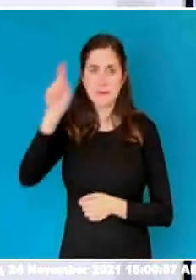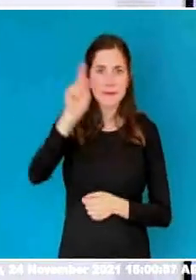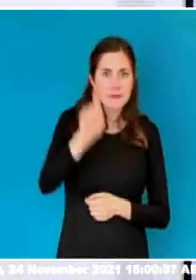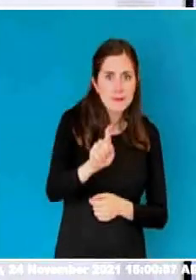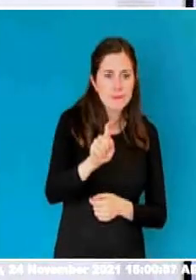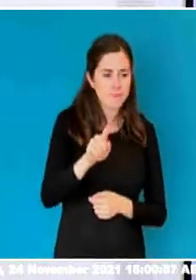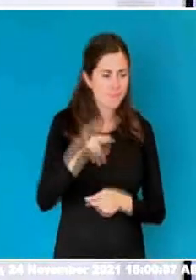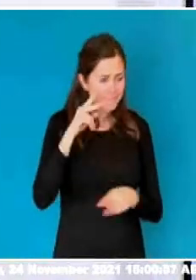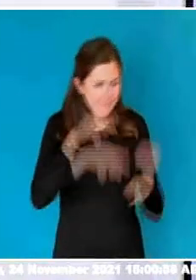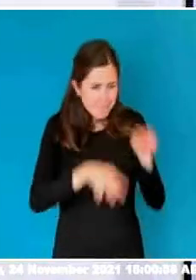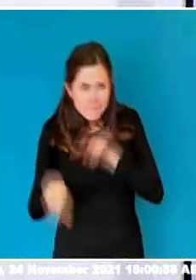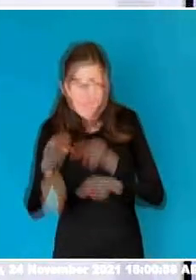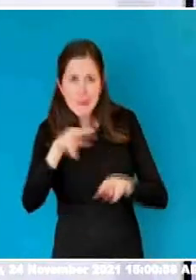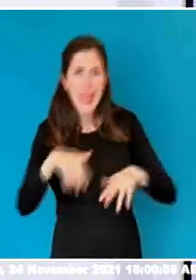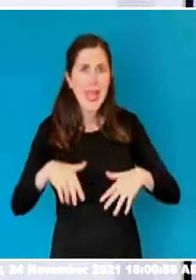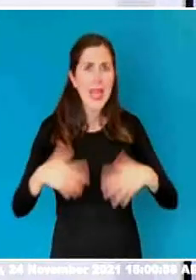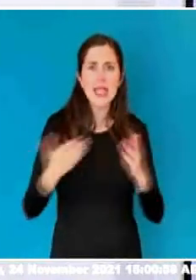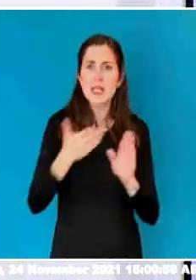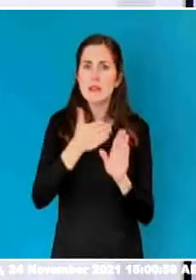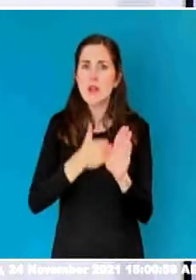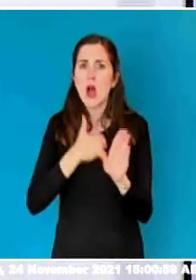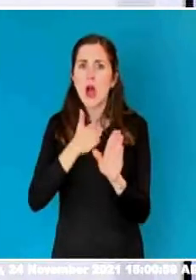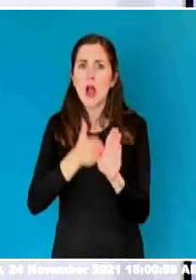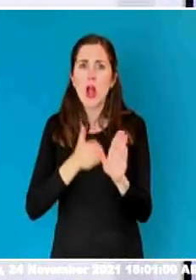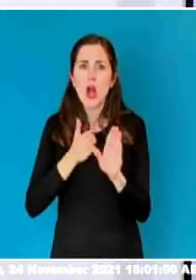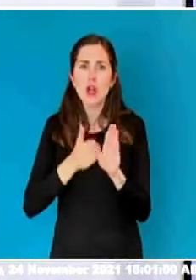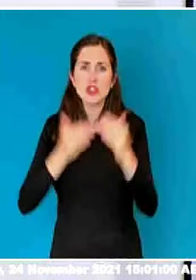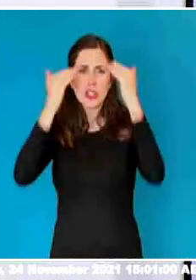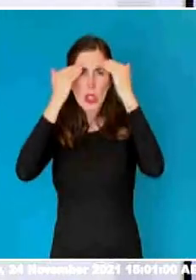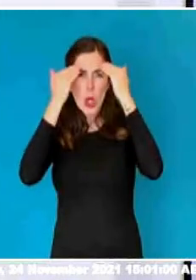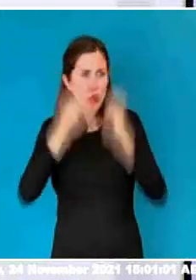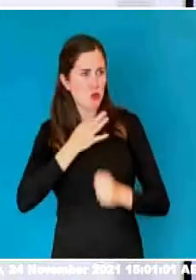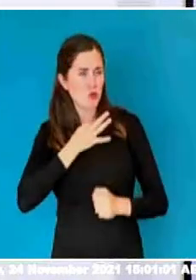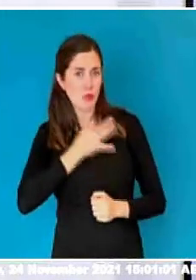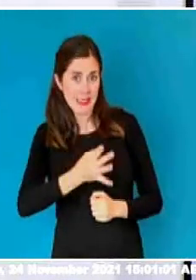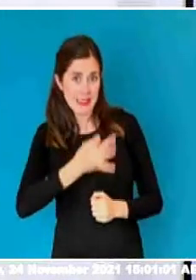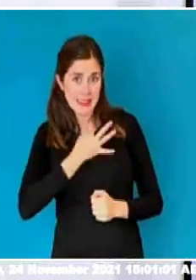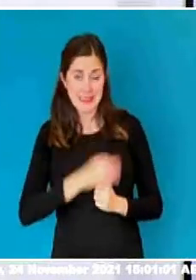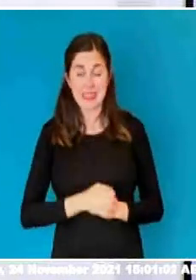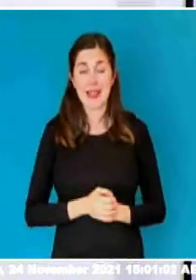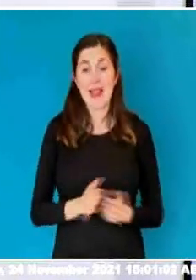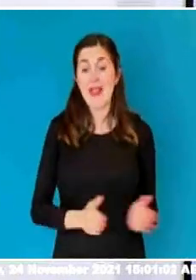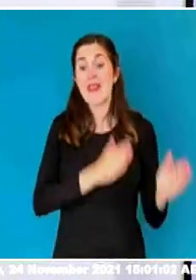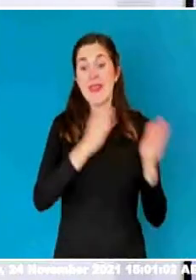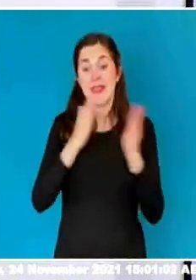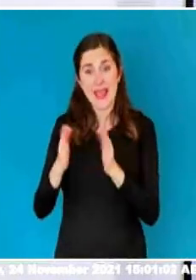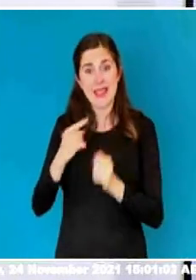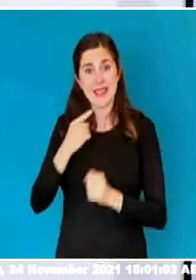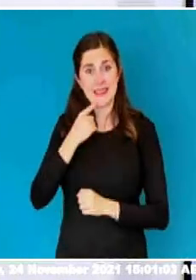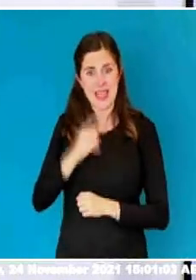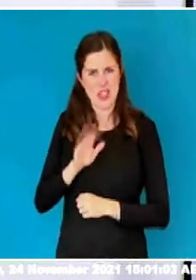to psychological health. And then later in that paragraph, you say that the agency is not aware of any formal